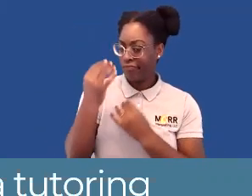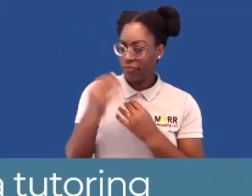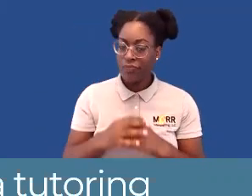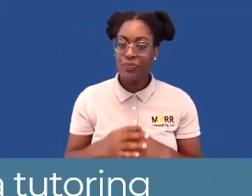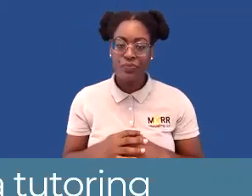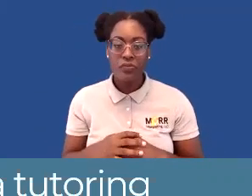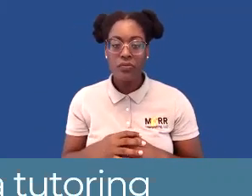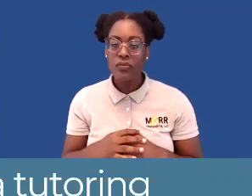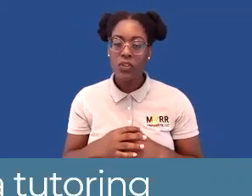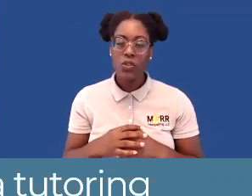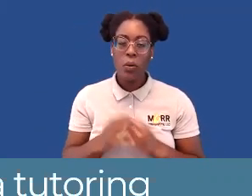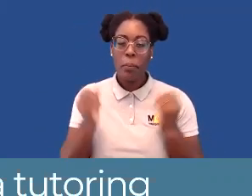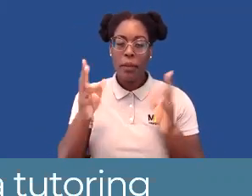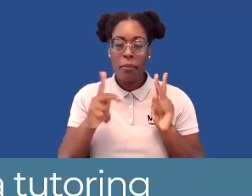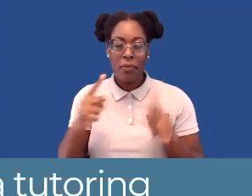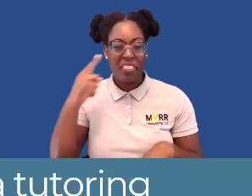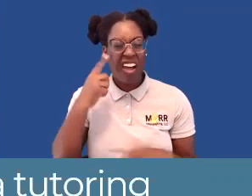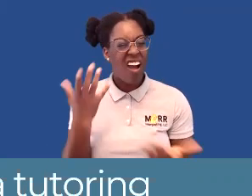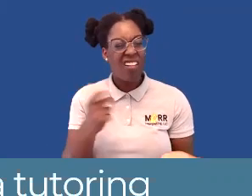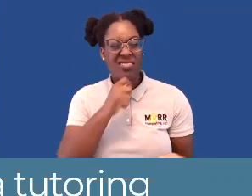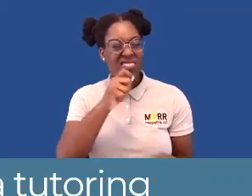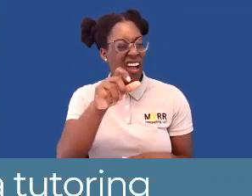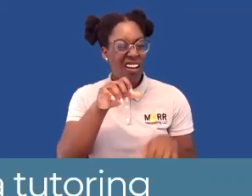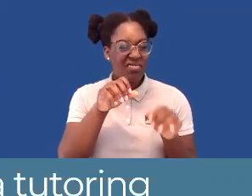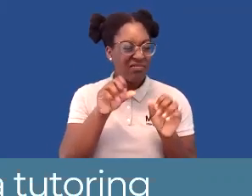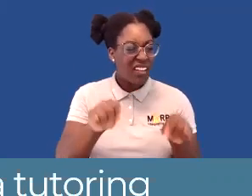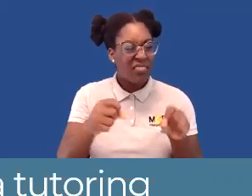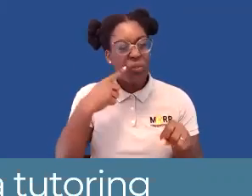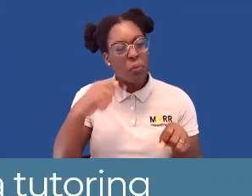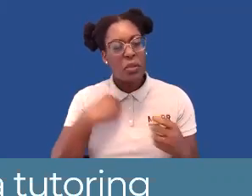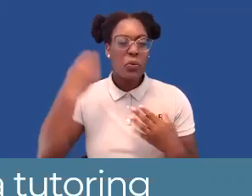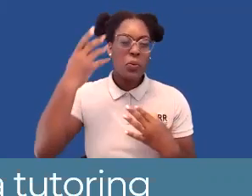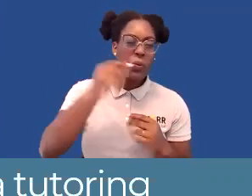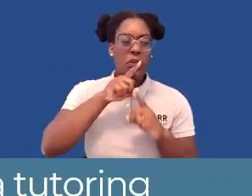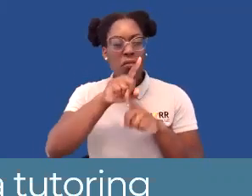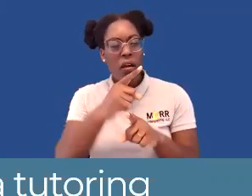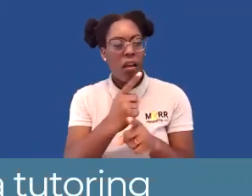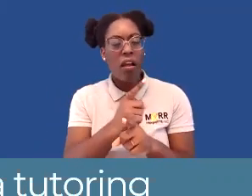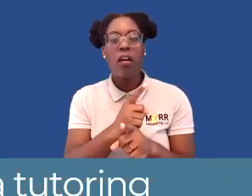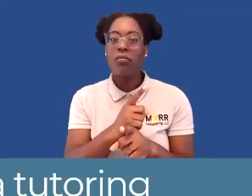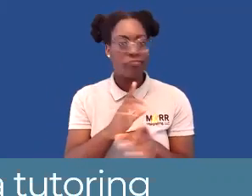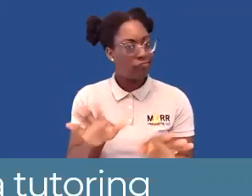and I think we can go to the research to understand if that is a shared perspective